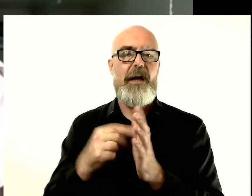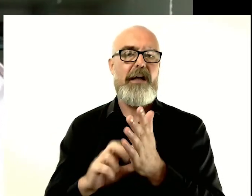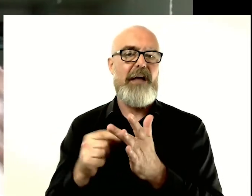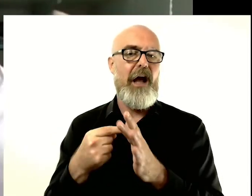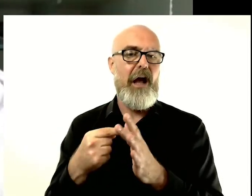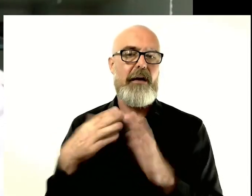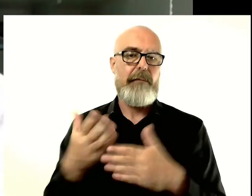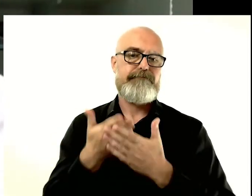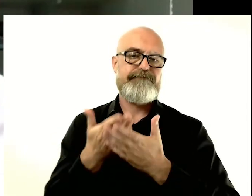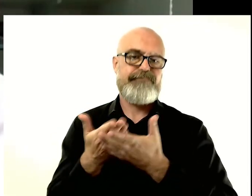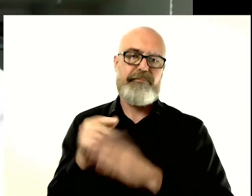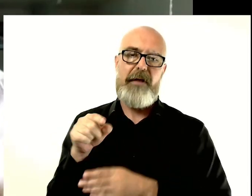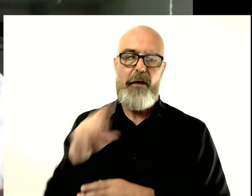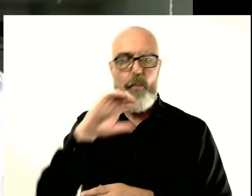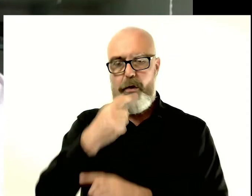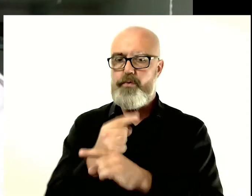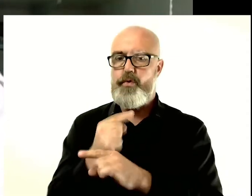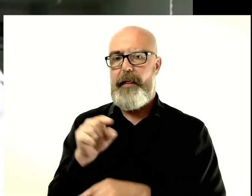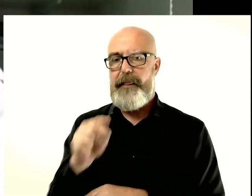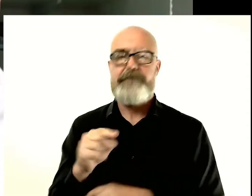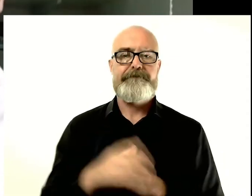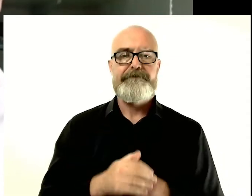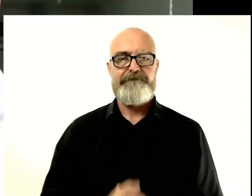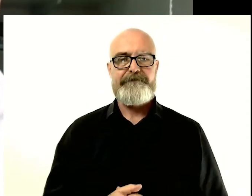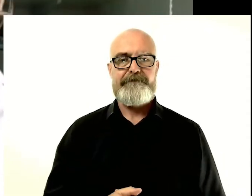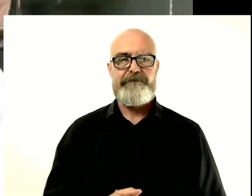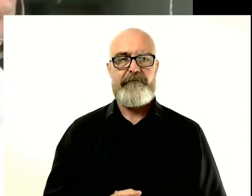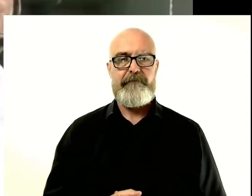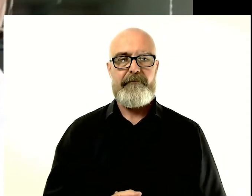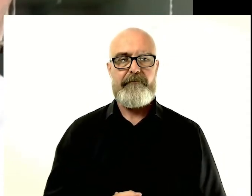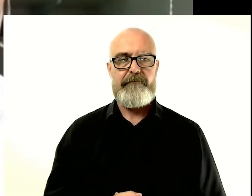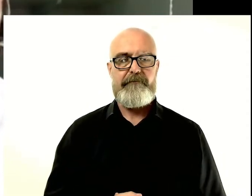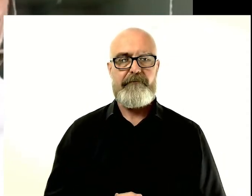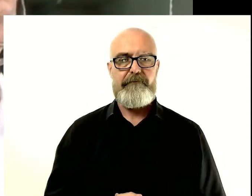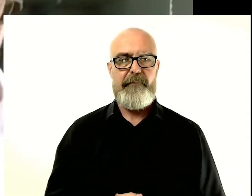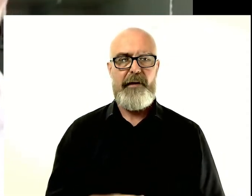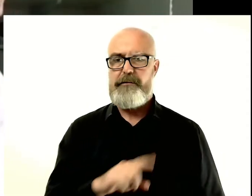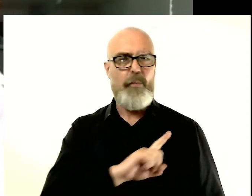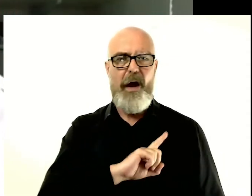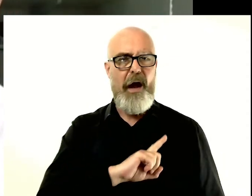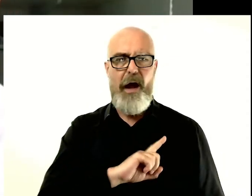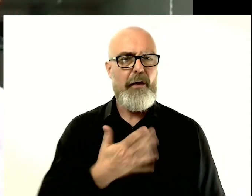and that's what Dalia has been studying and she's going to tell us more about that so that's what